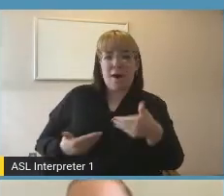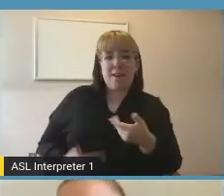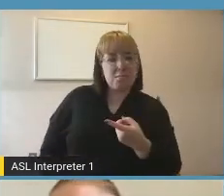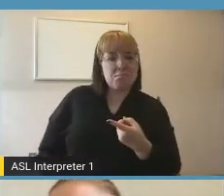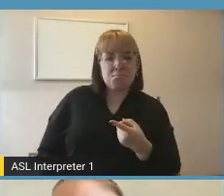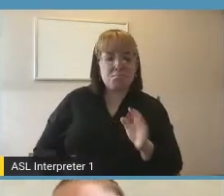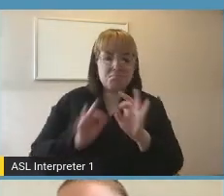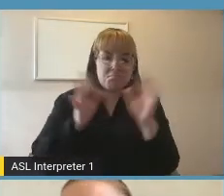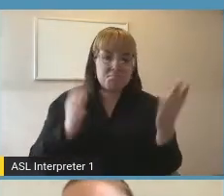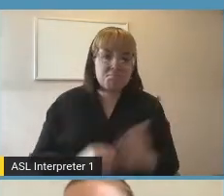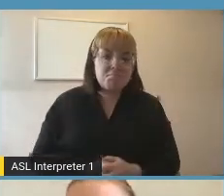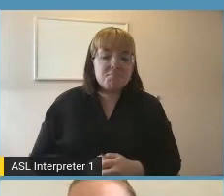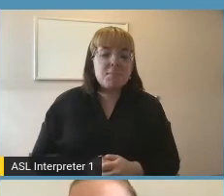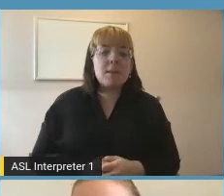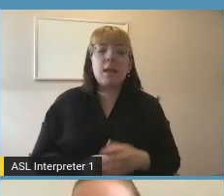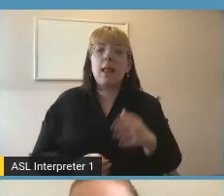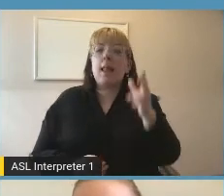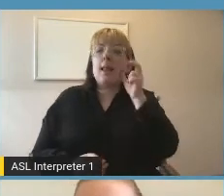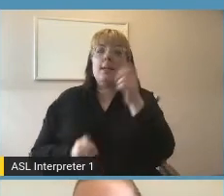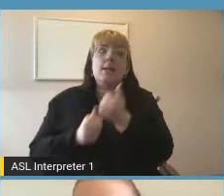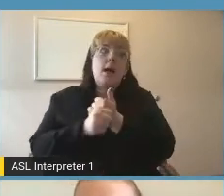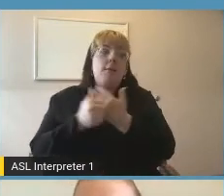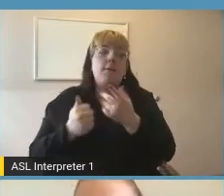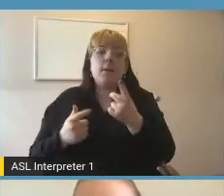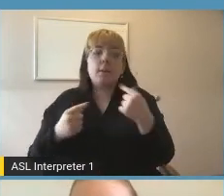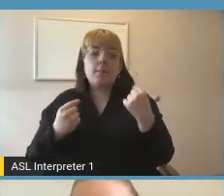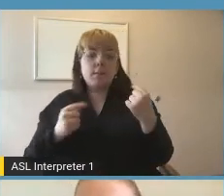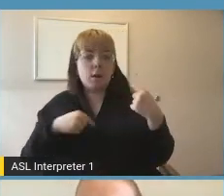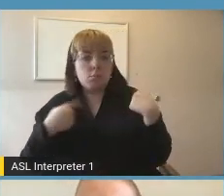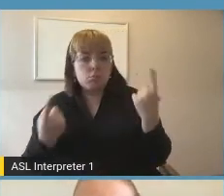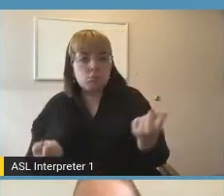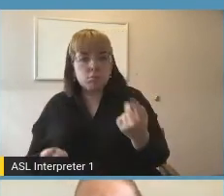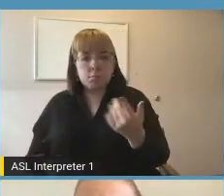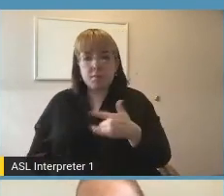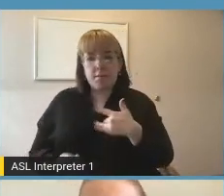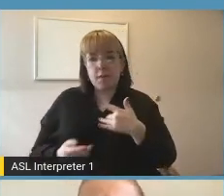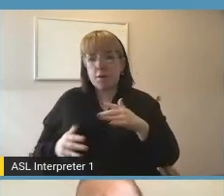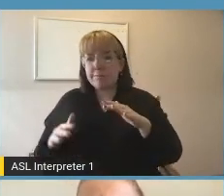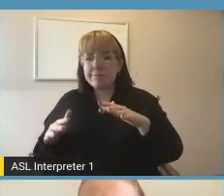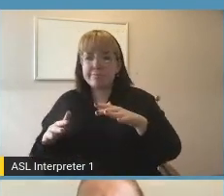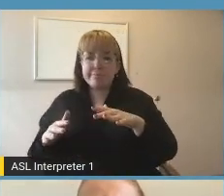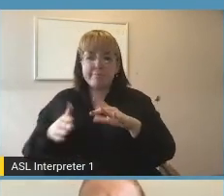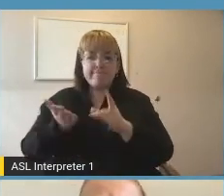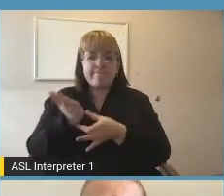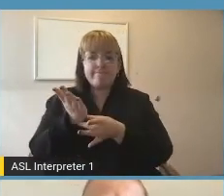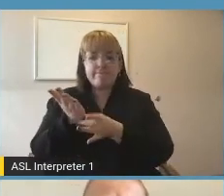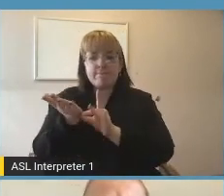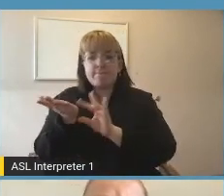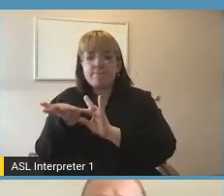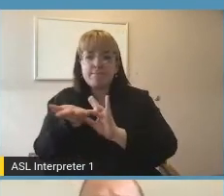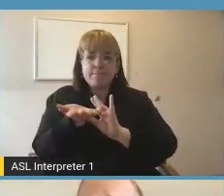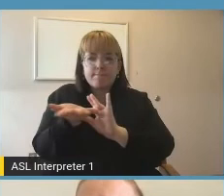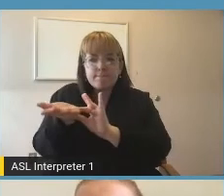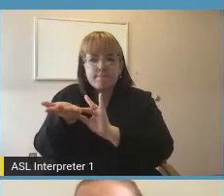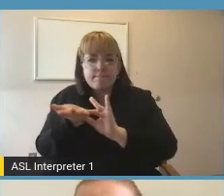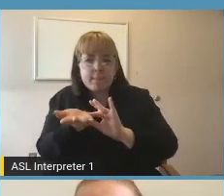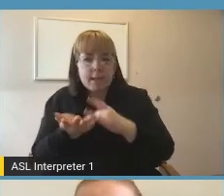Or listen to everything that they have done and get a feel for whether or not you like it or if it feels like something that fits what you want to hear. Ideally find someone